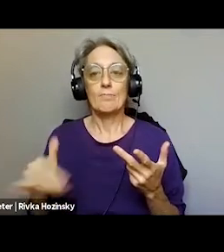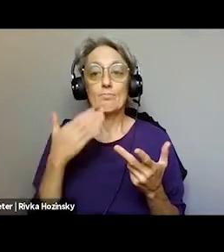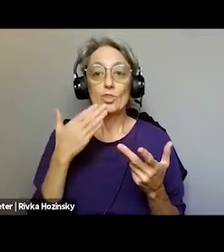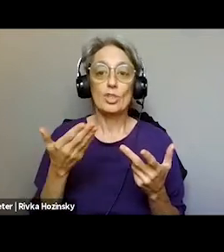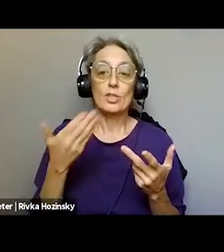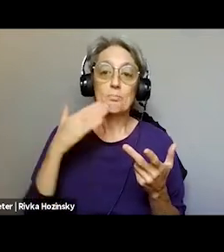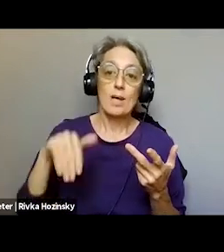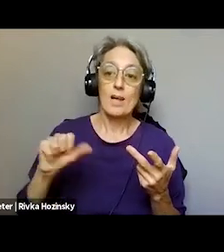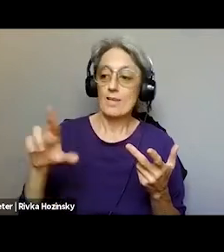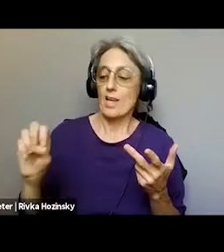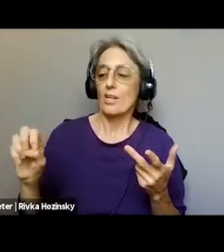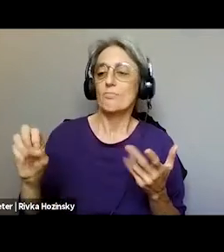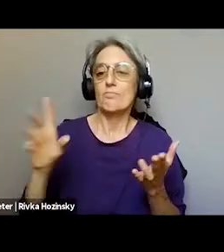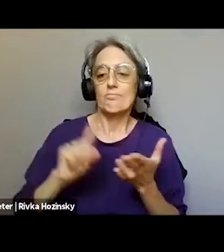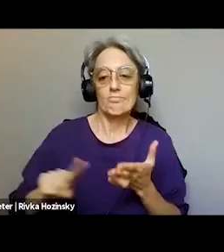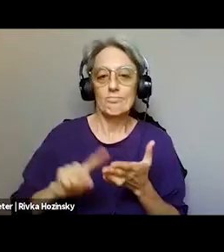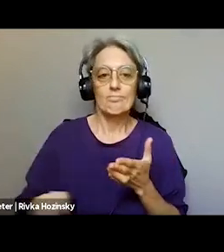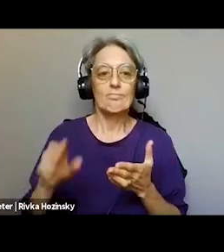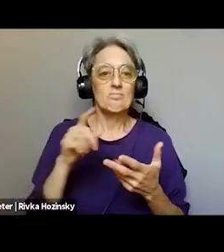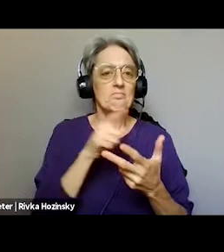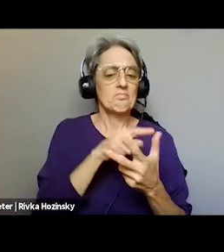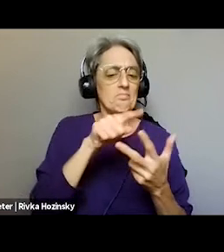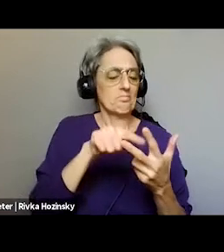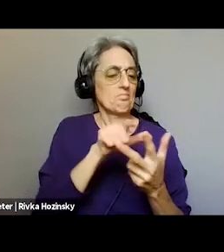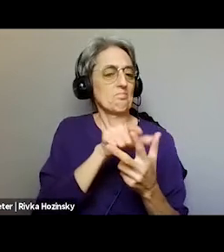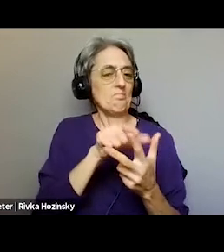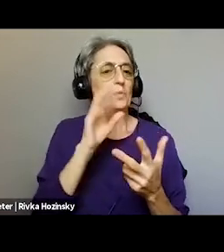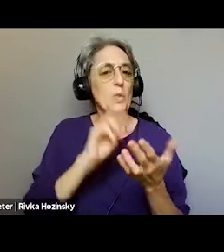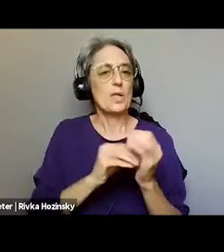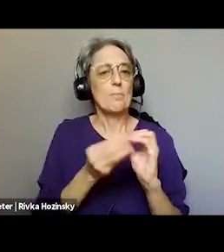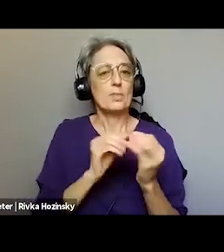we know about initiation we know about amount but those pure numbers don't tell us about quality